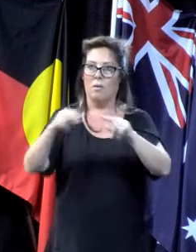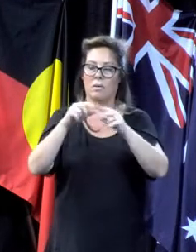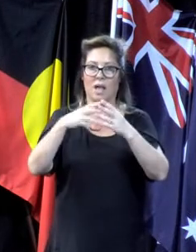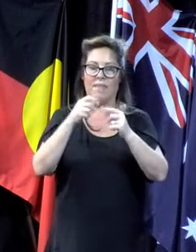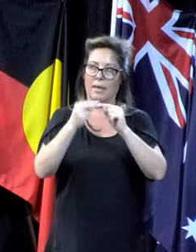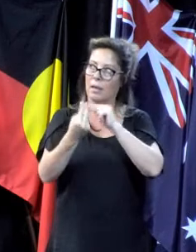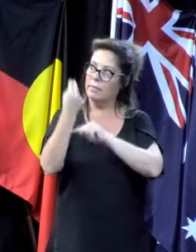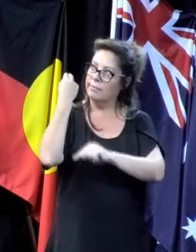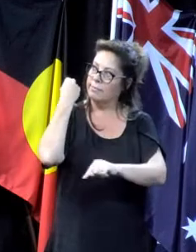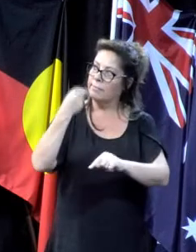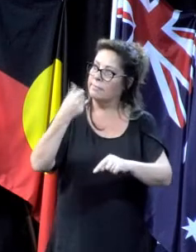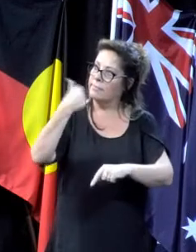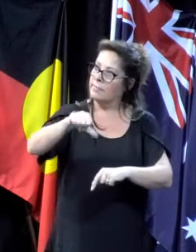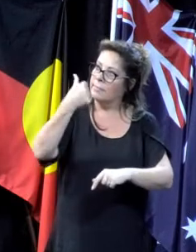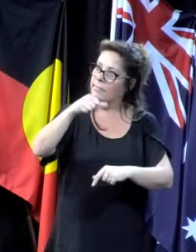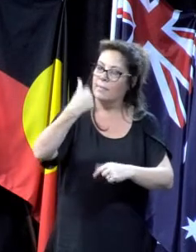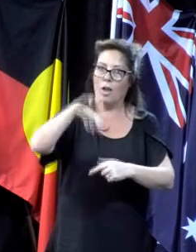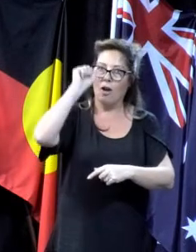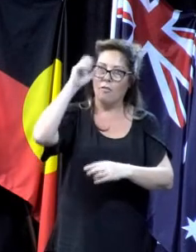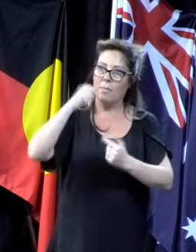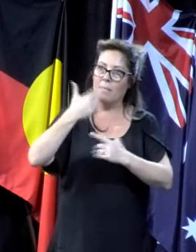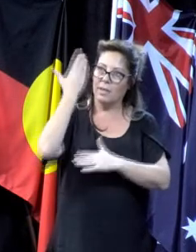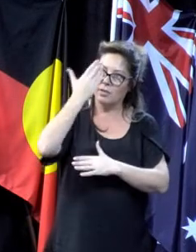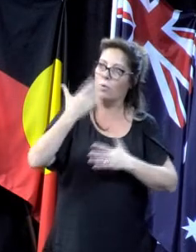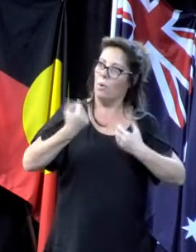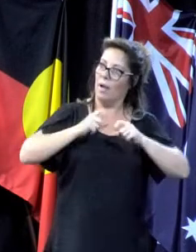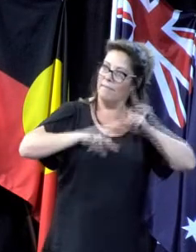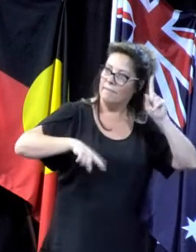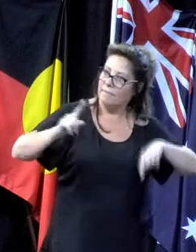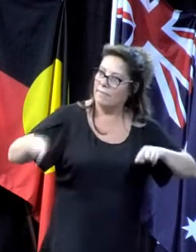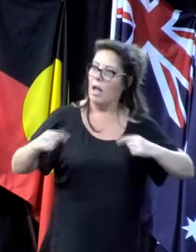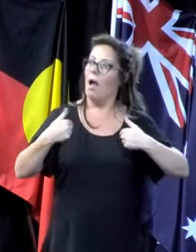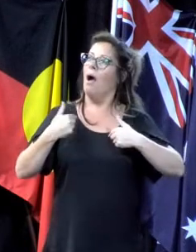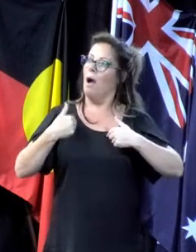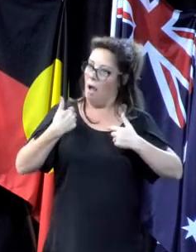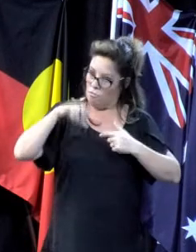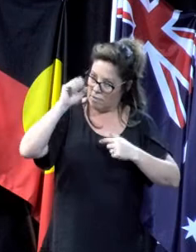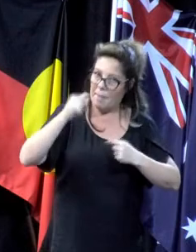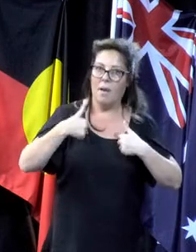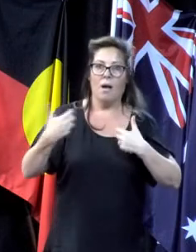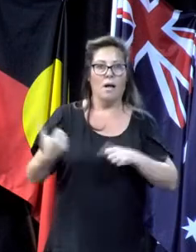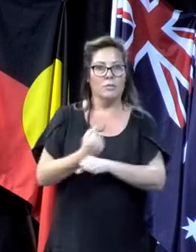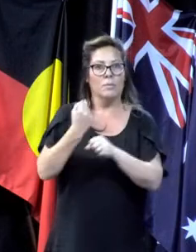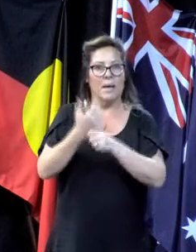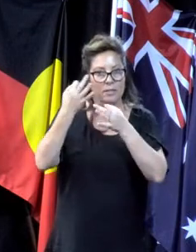And models for making choices, because ultimately the negative pathways